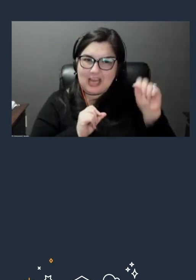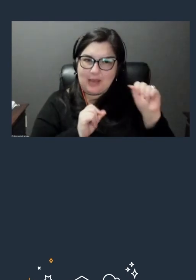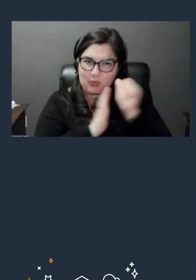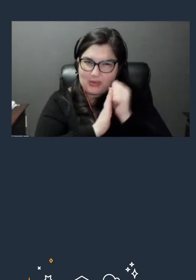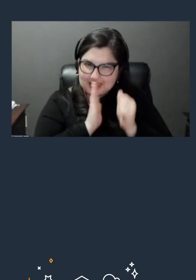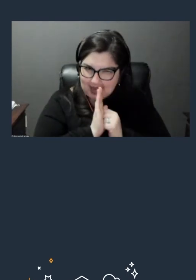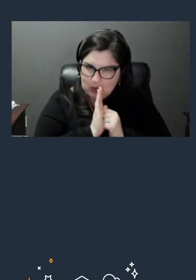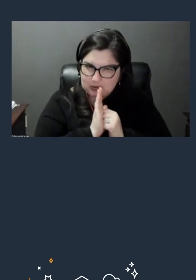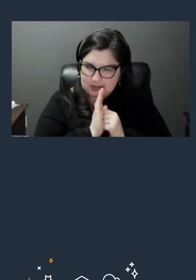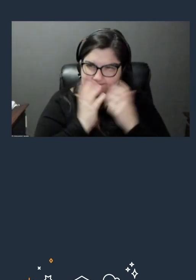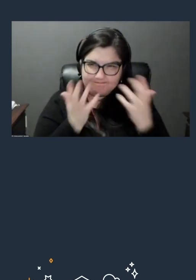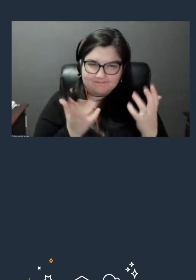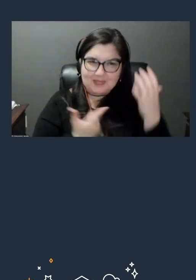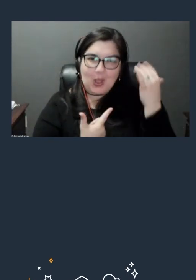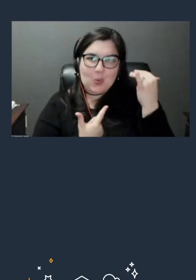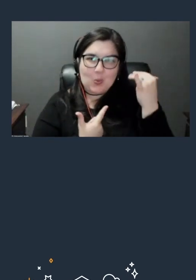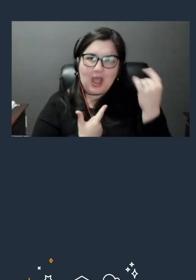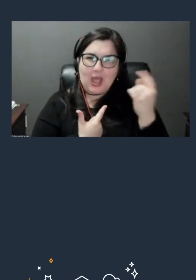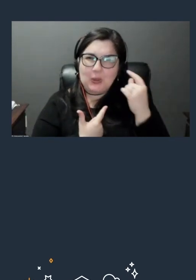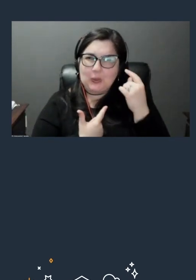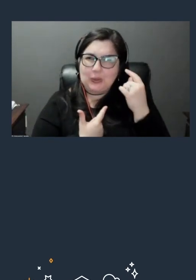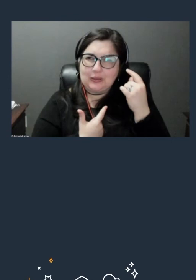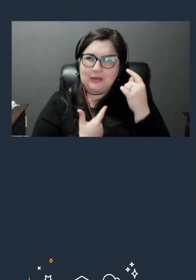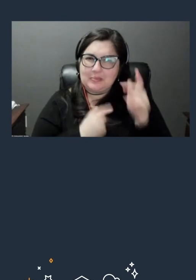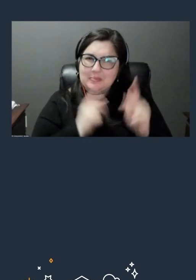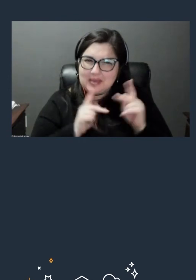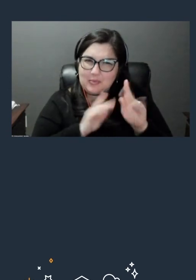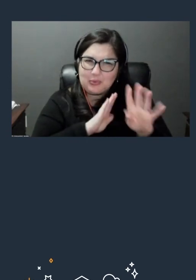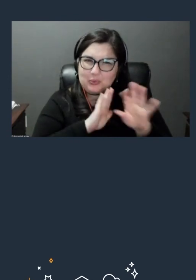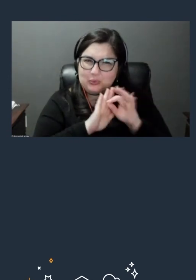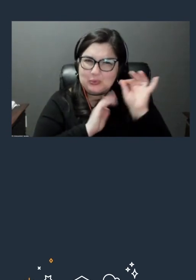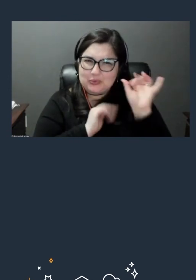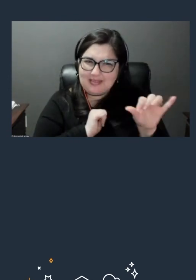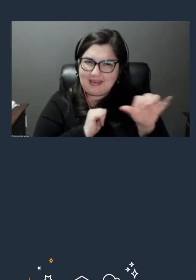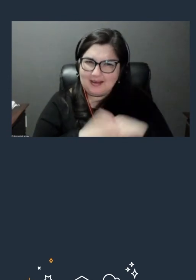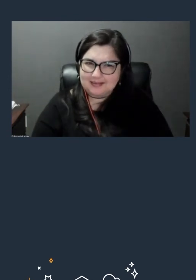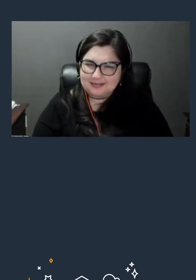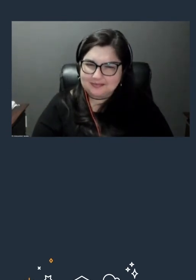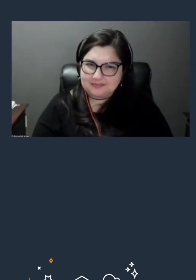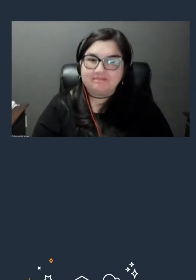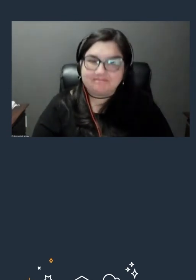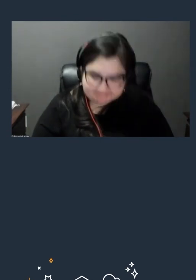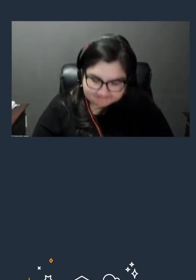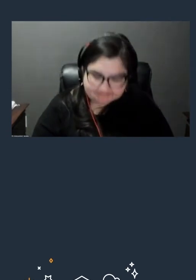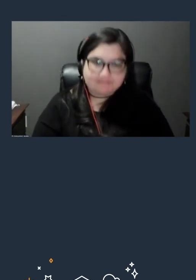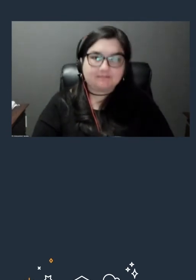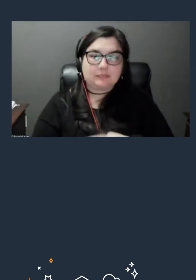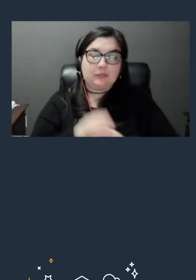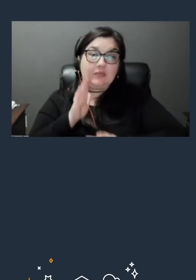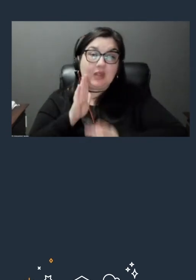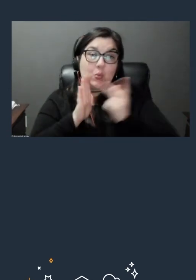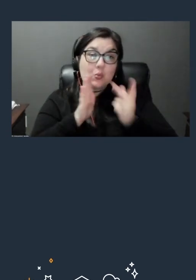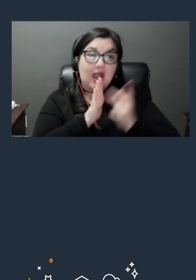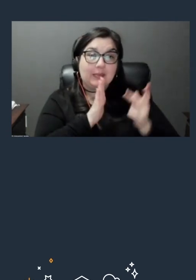Why do people choose that? Right, so with replication, it's a sort of a set it and forget it